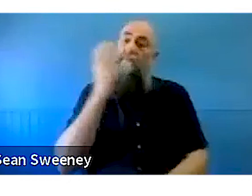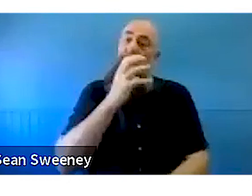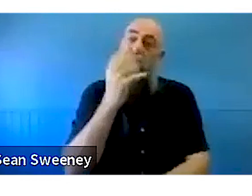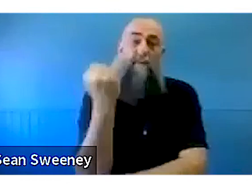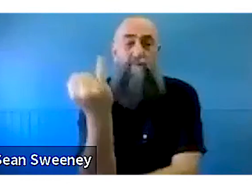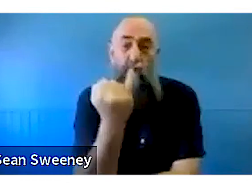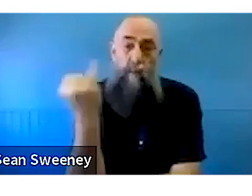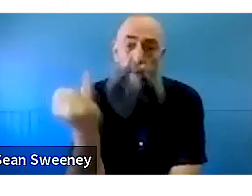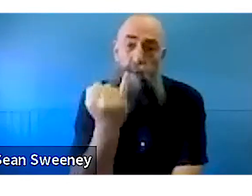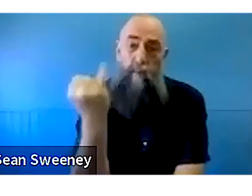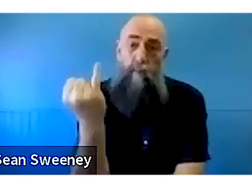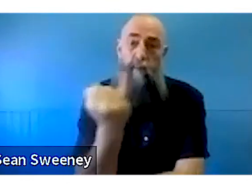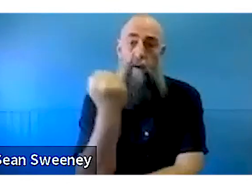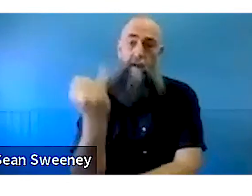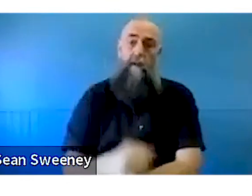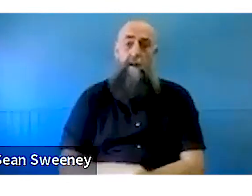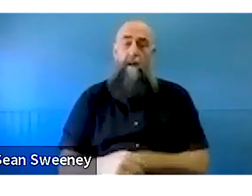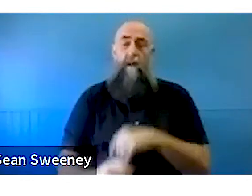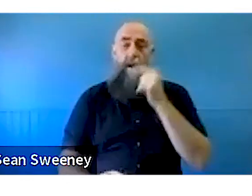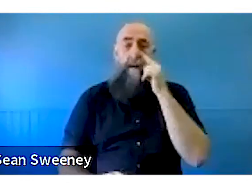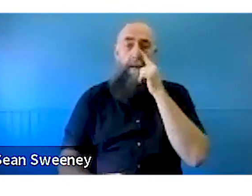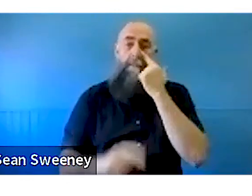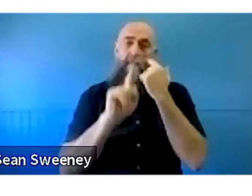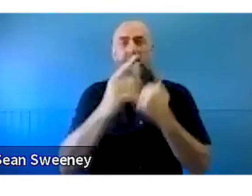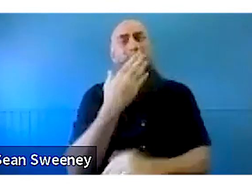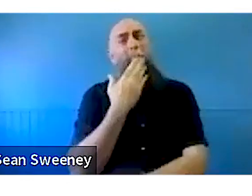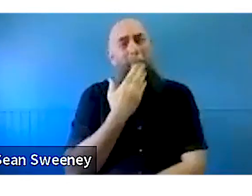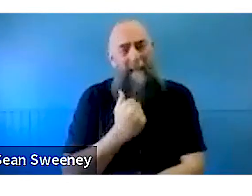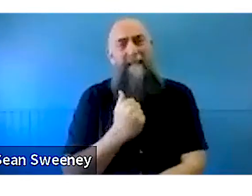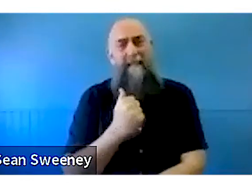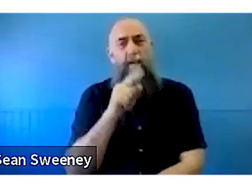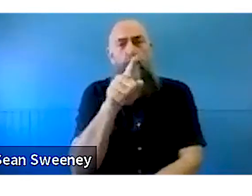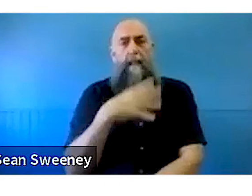So try and understand what is happening.